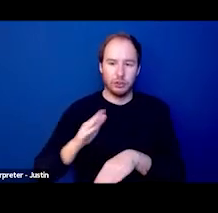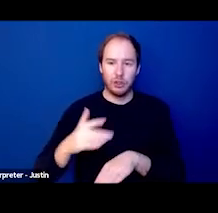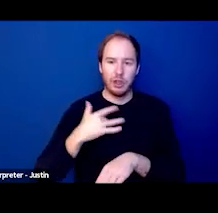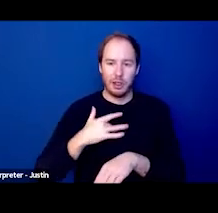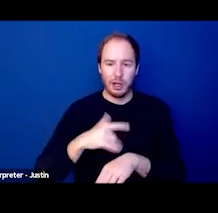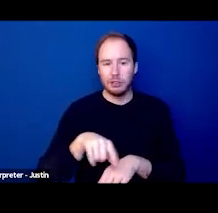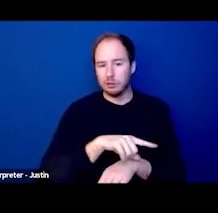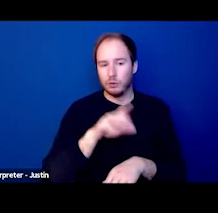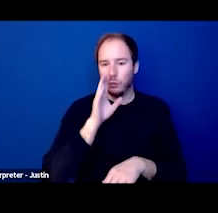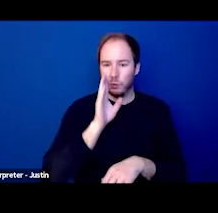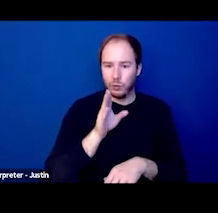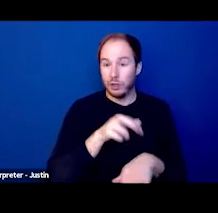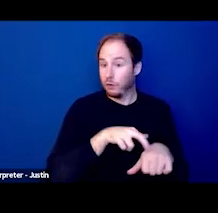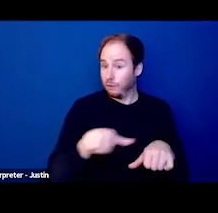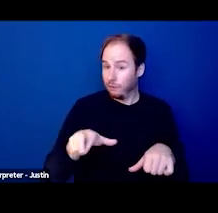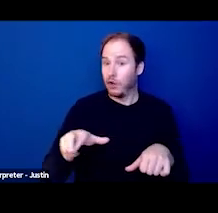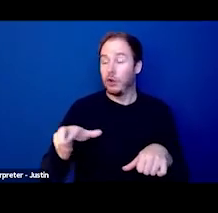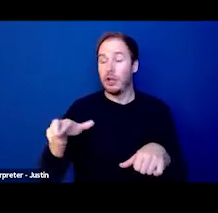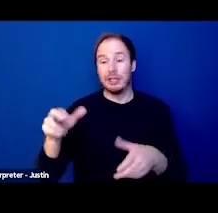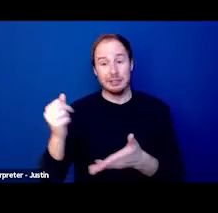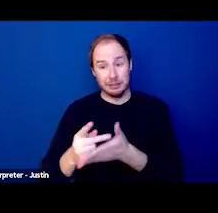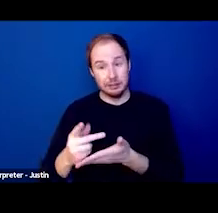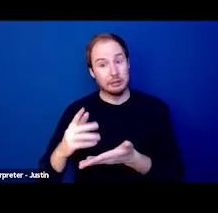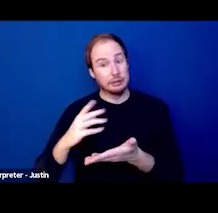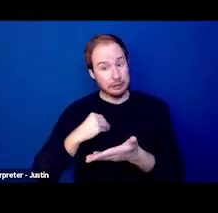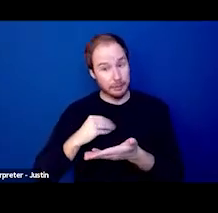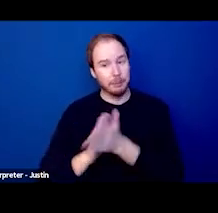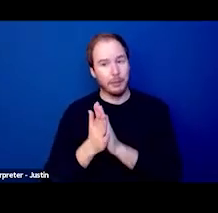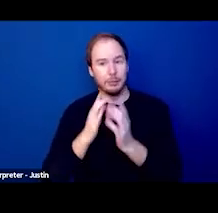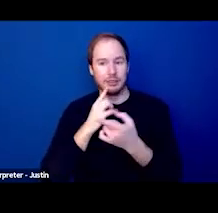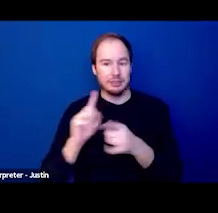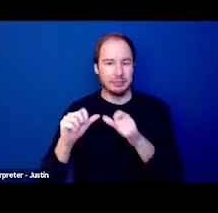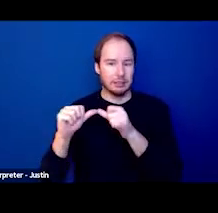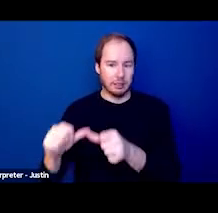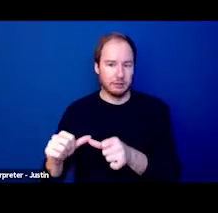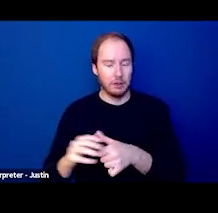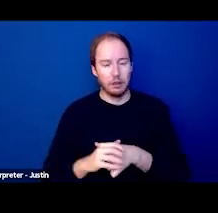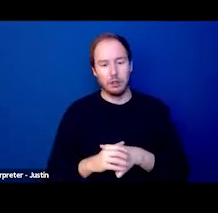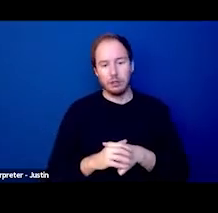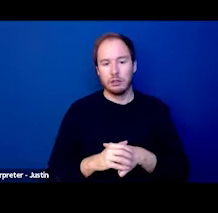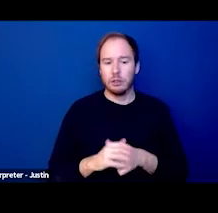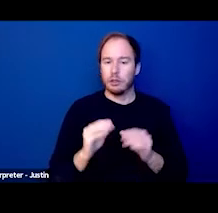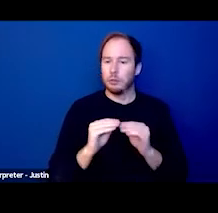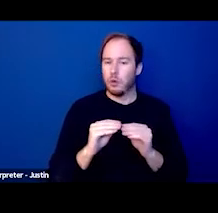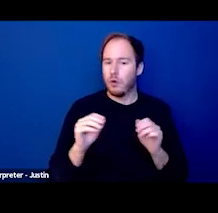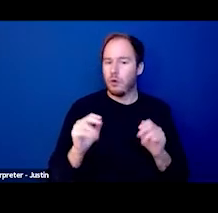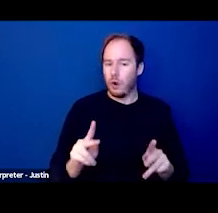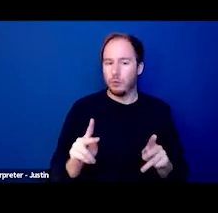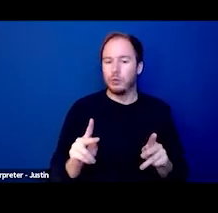who have been referred and accepted housing placements are successful in that housing. And then also other opportunities are just helping people